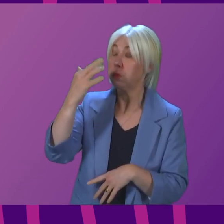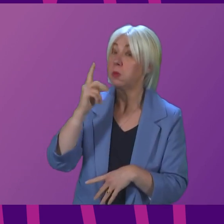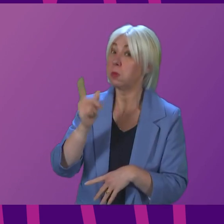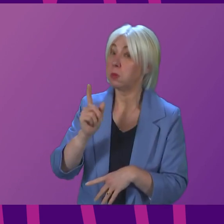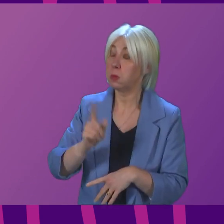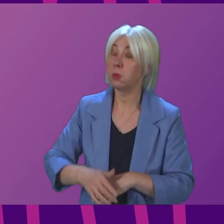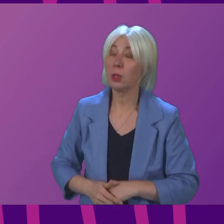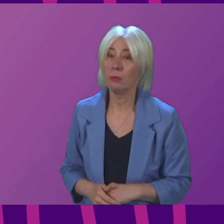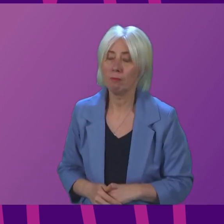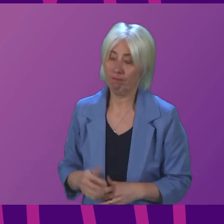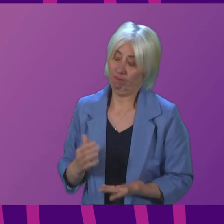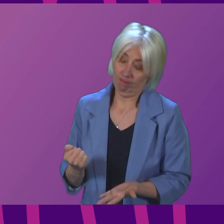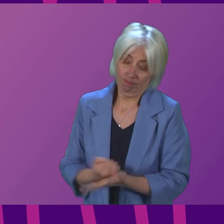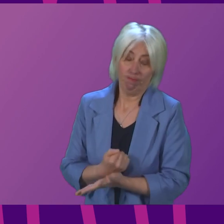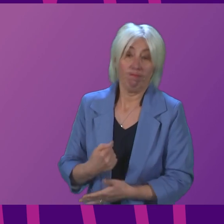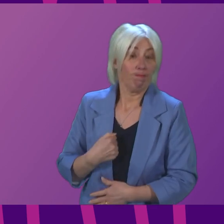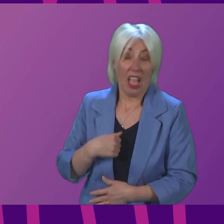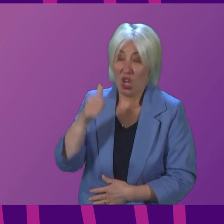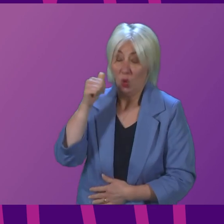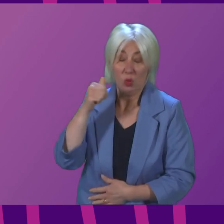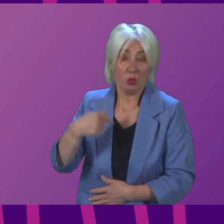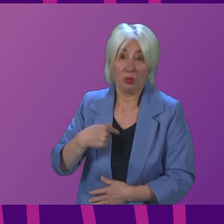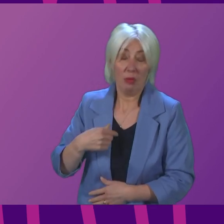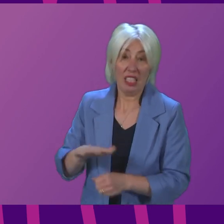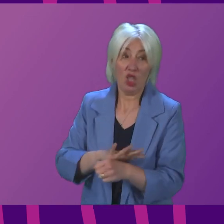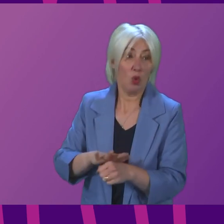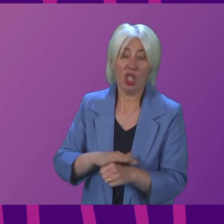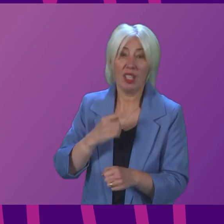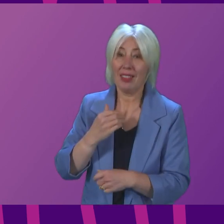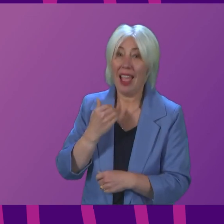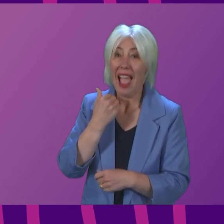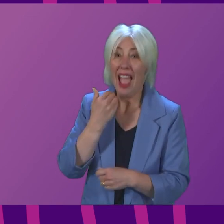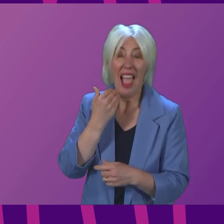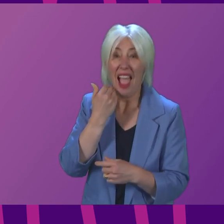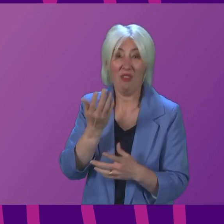Unfortunately, I am all too familiar with—in my case—the Daily Mail’s tactics of attempting